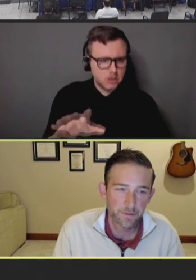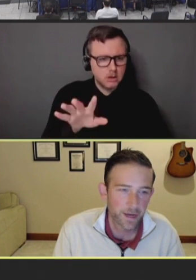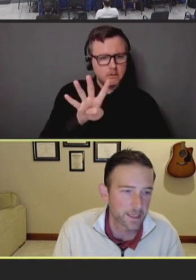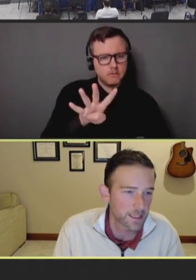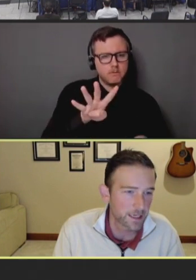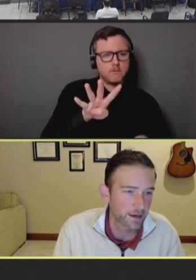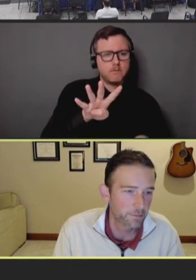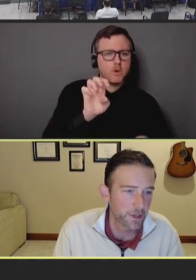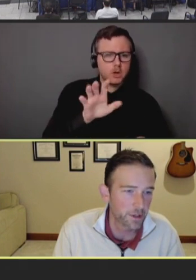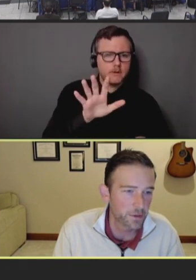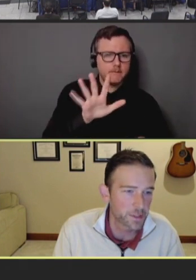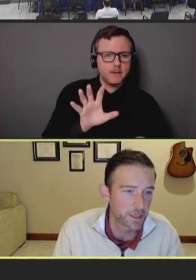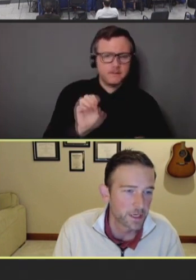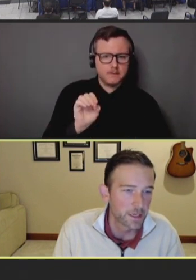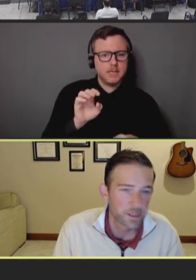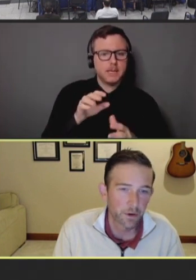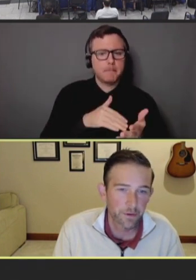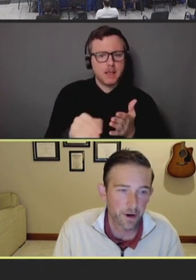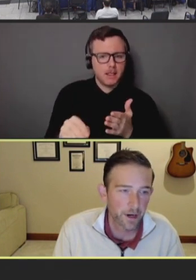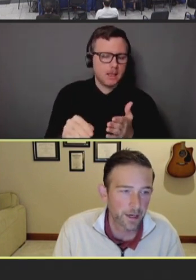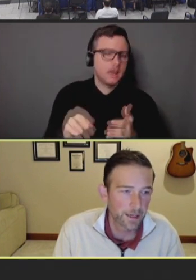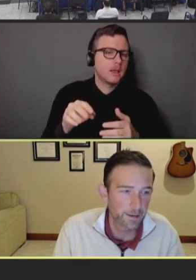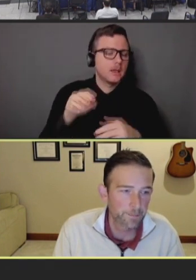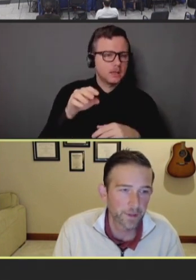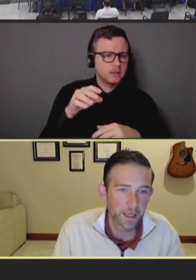the vaccine have been used so far.